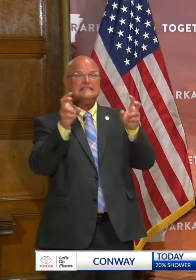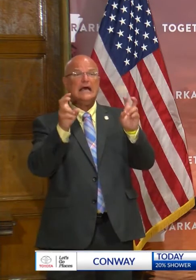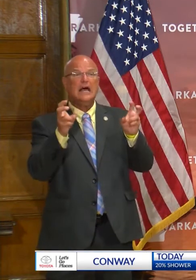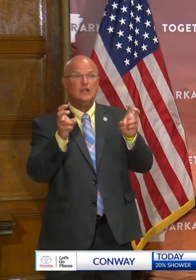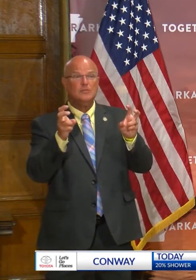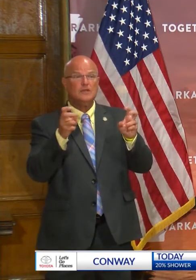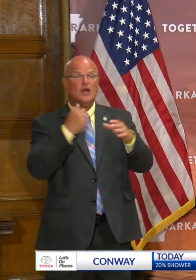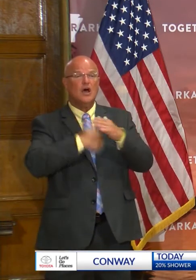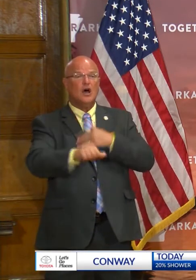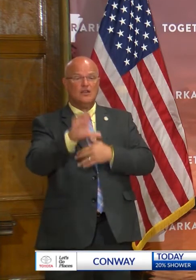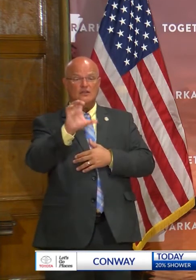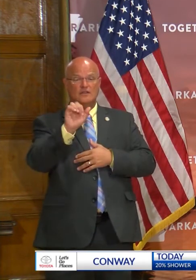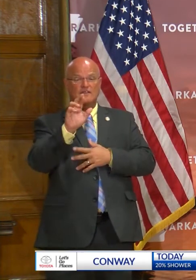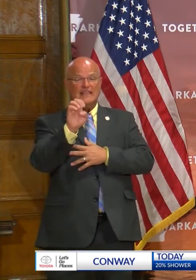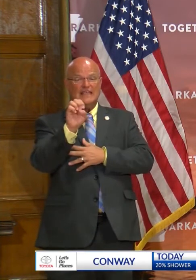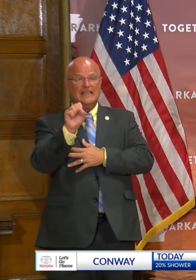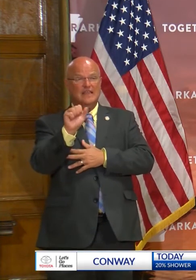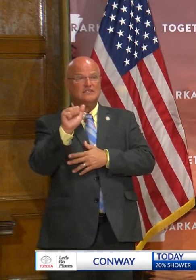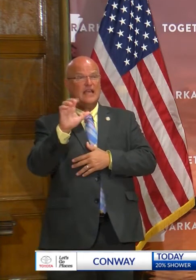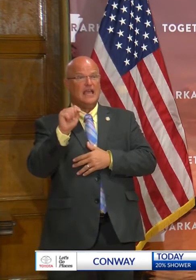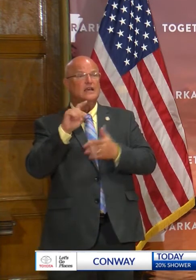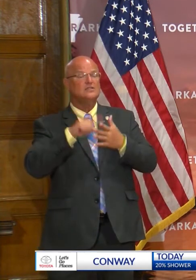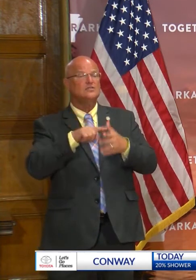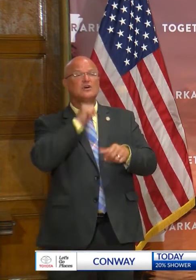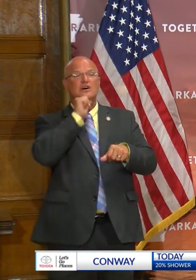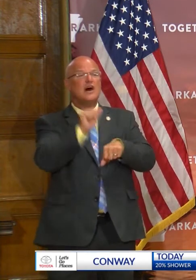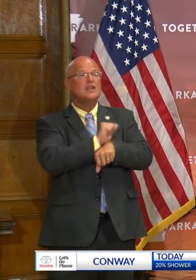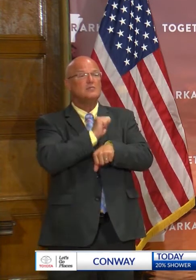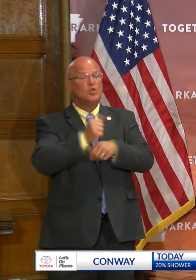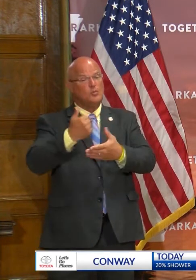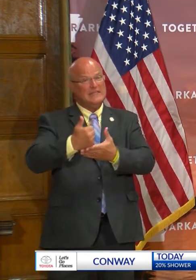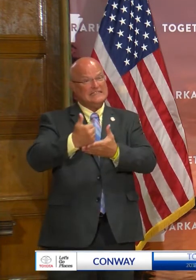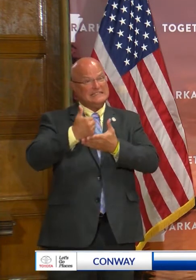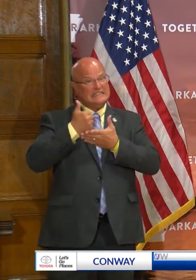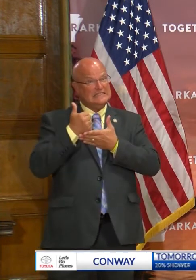pandemic unemployment assistance payment that I've